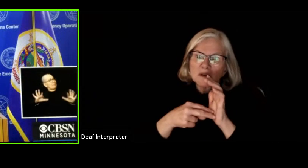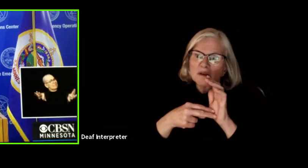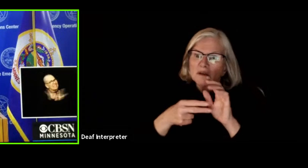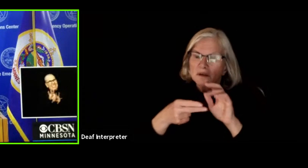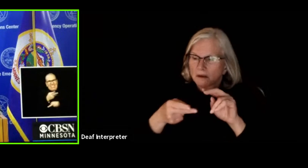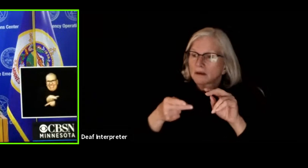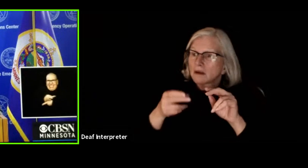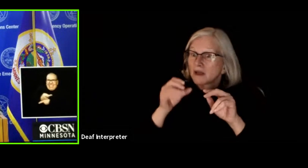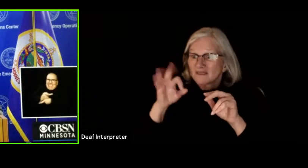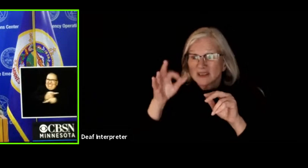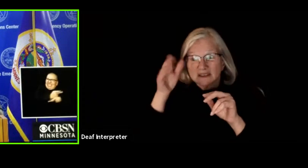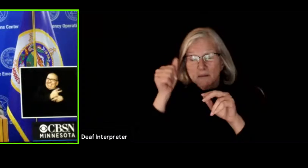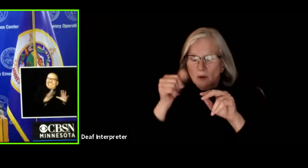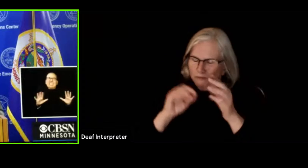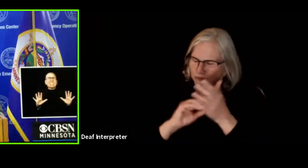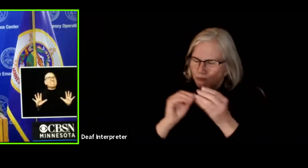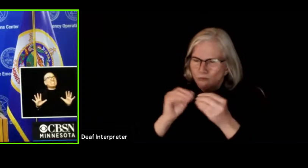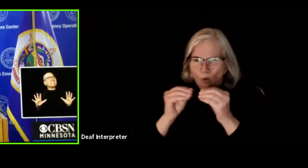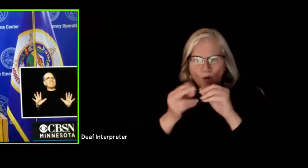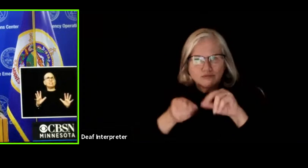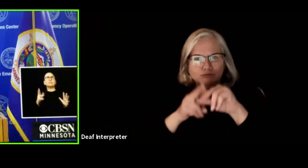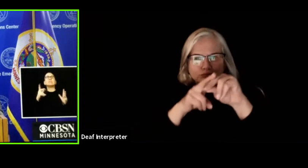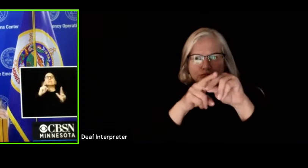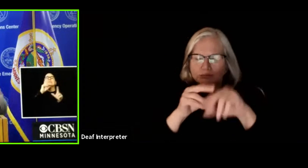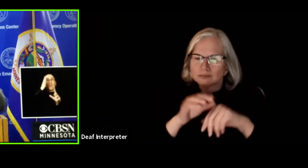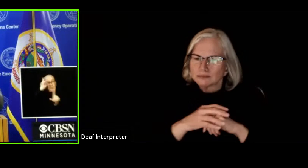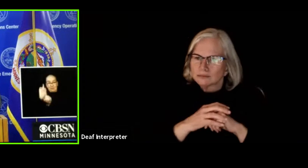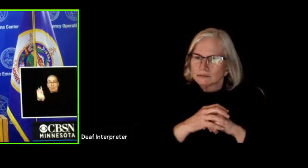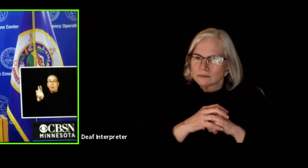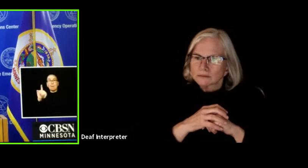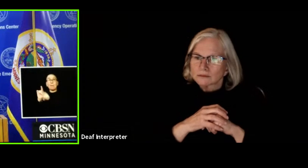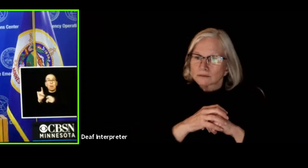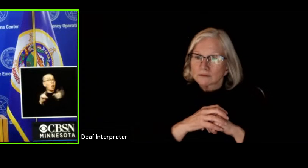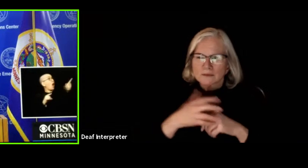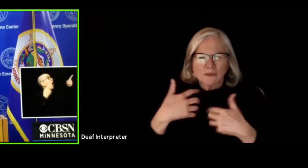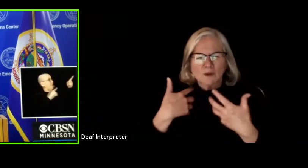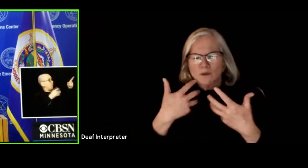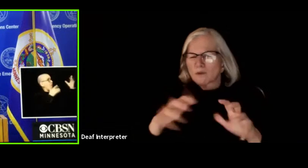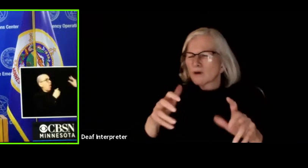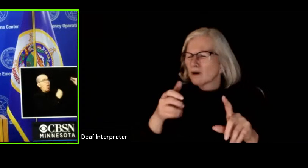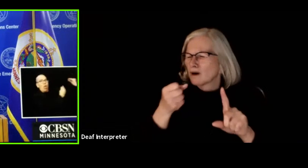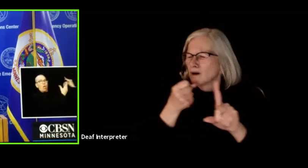EFFECT OF BIG NUMBER OF CASES, FOLLOWED BY A TWO-WEEK LAYING, BIG NUMBERS OF